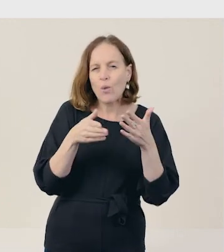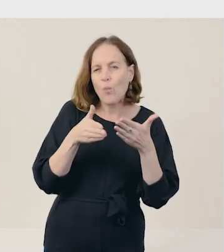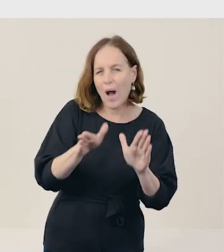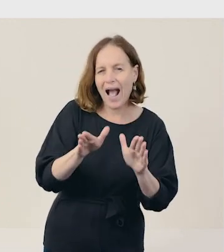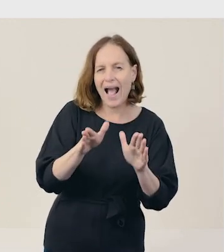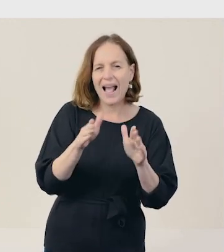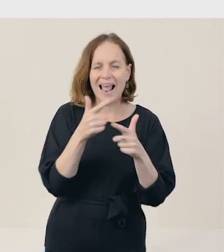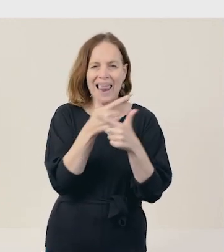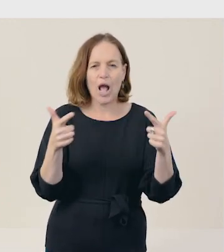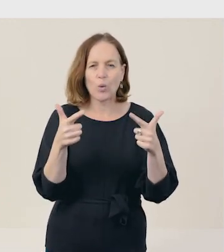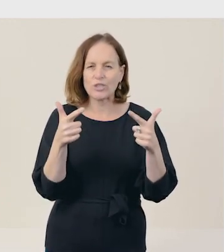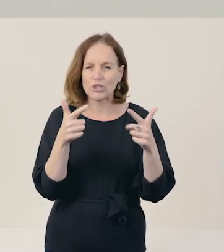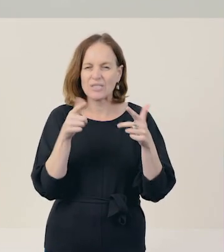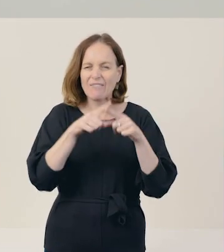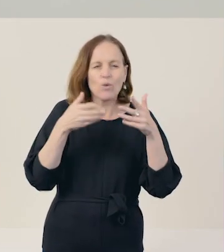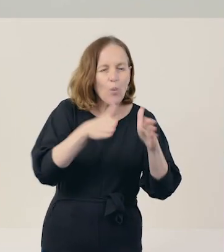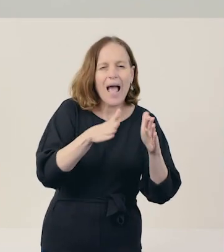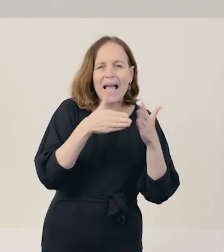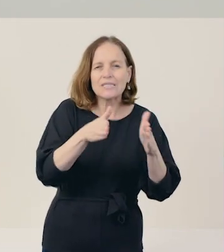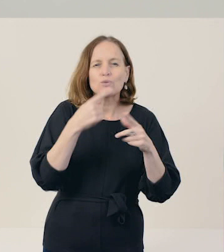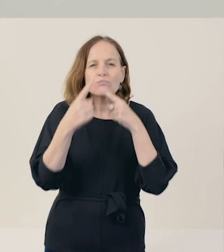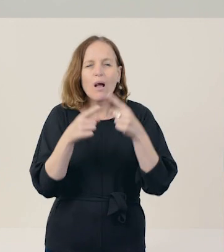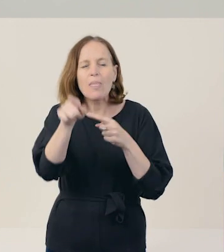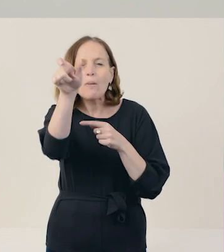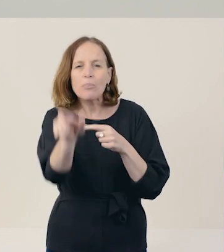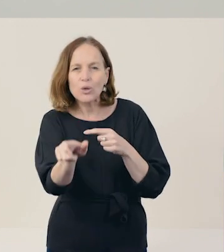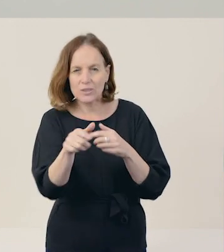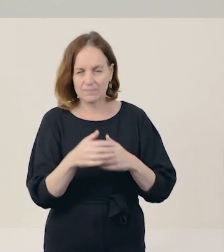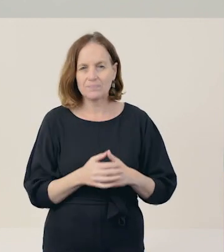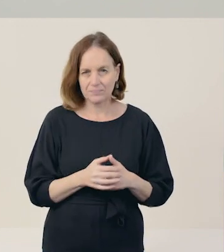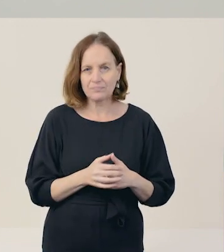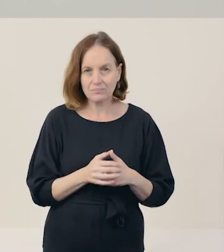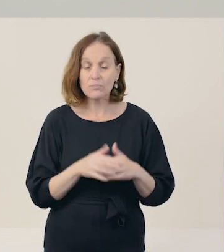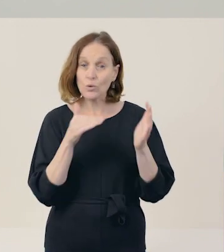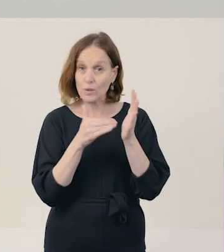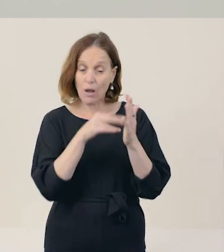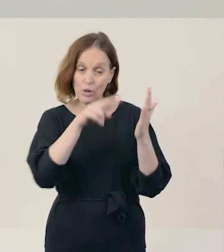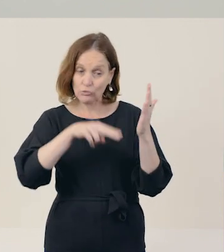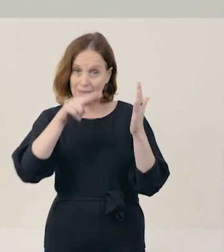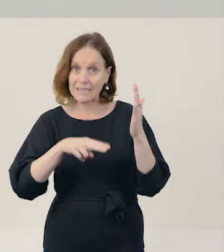such as language features. Today, we are going to read a narrative poem, to investigate